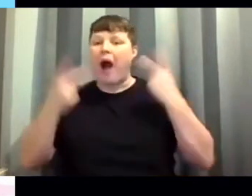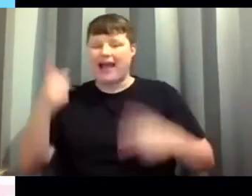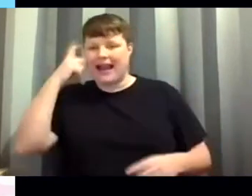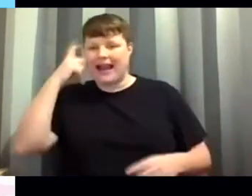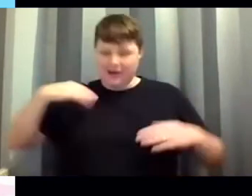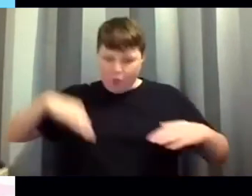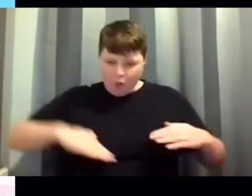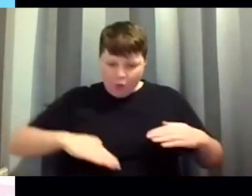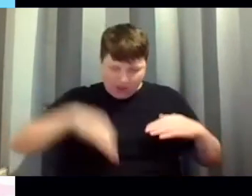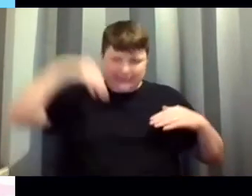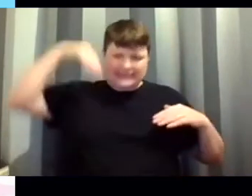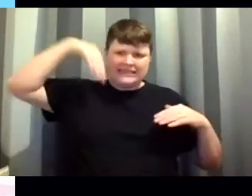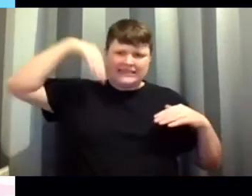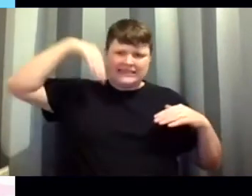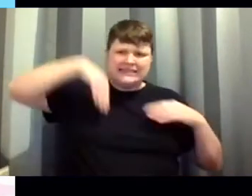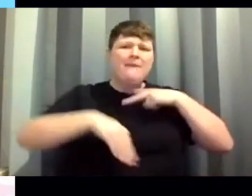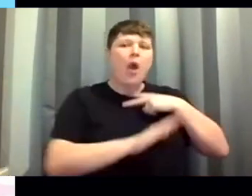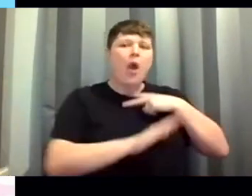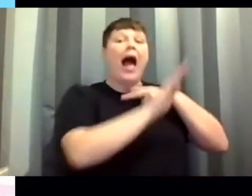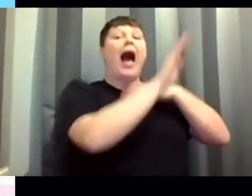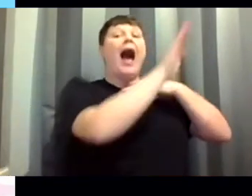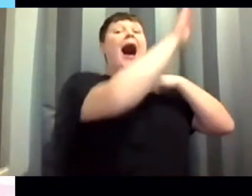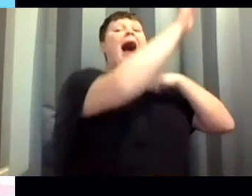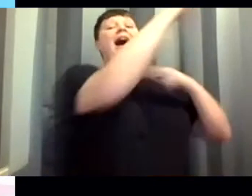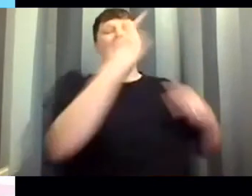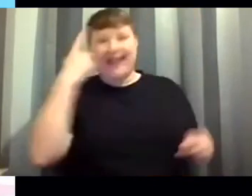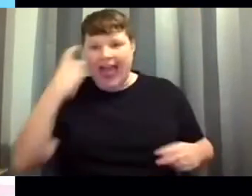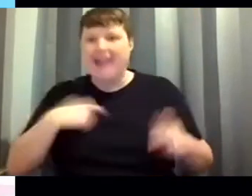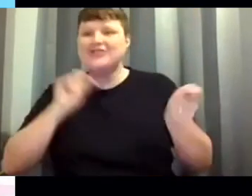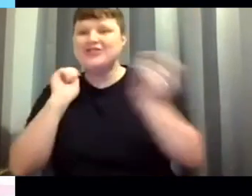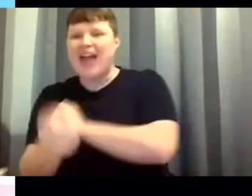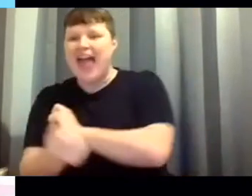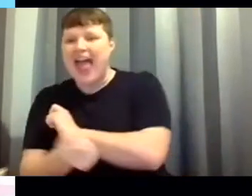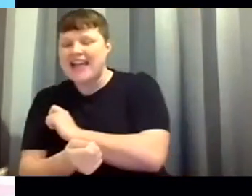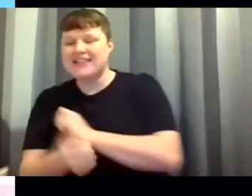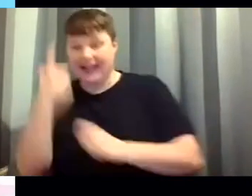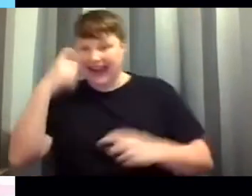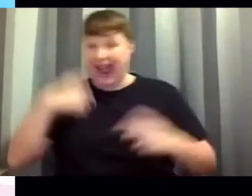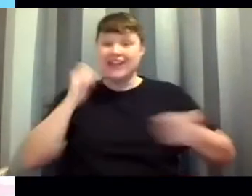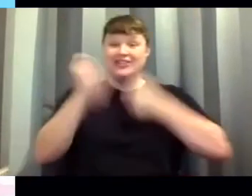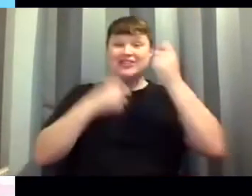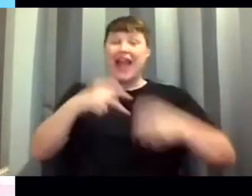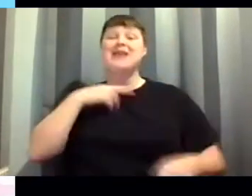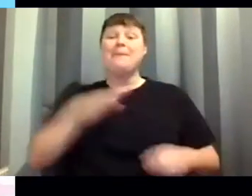really useful - that choral training - because I can now just change the pitch and then sit at a